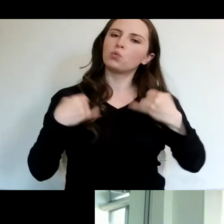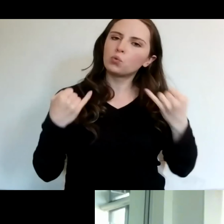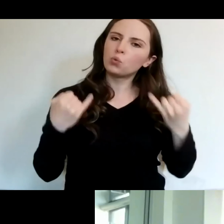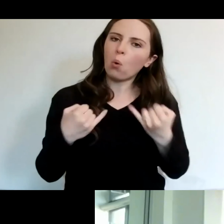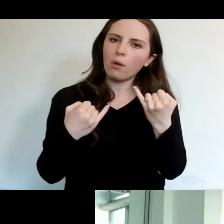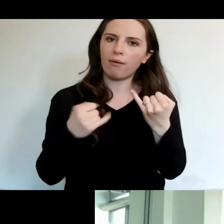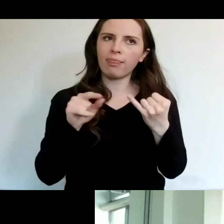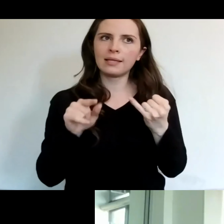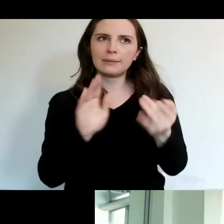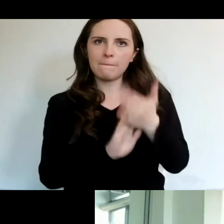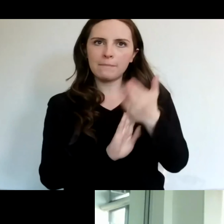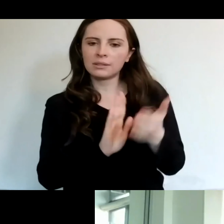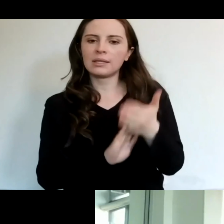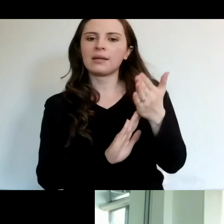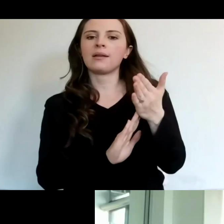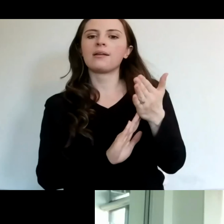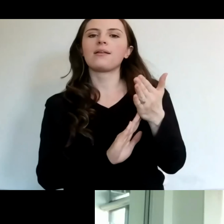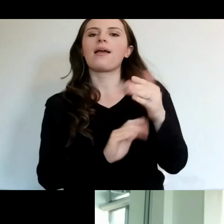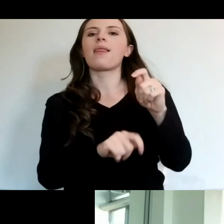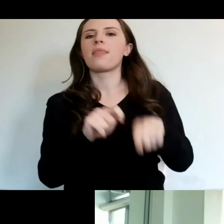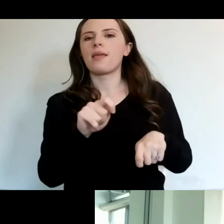and then you will have to act upon it,